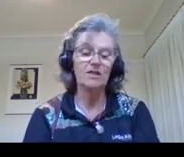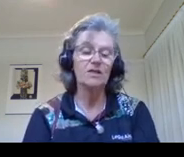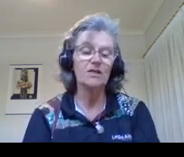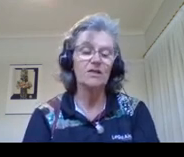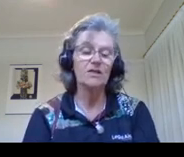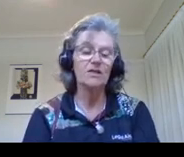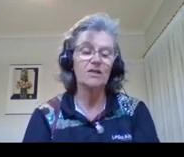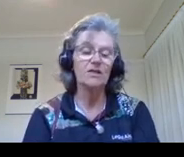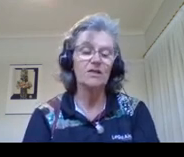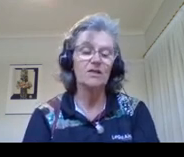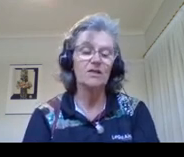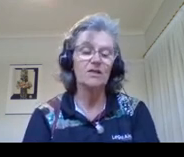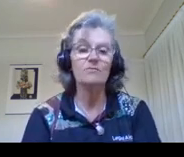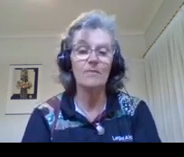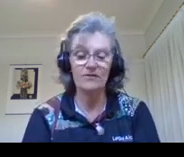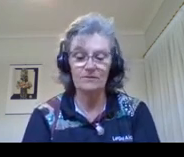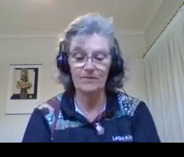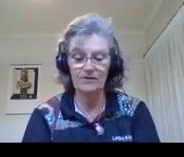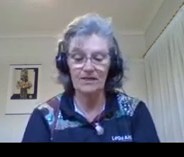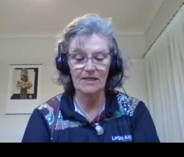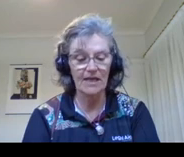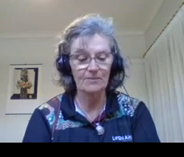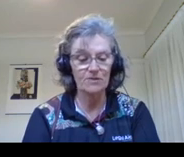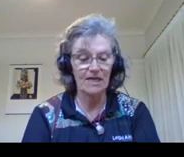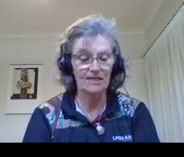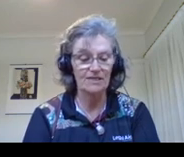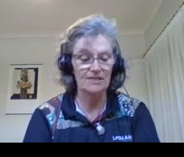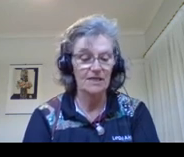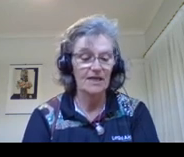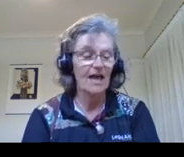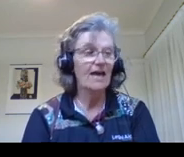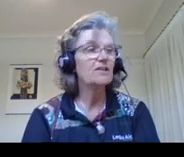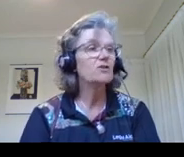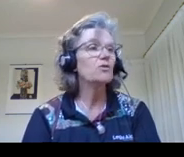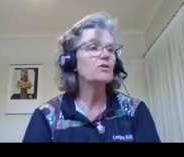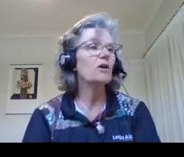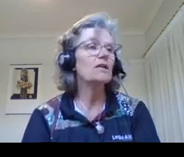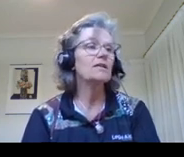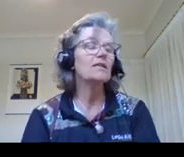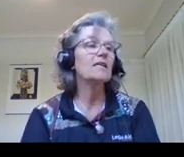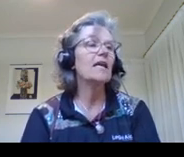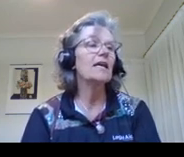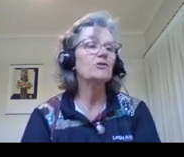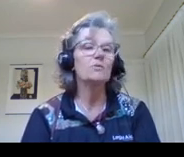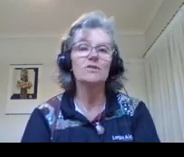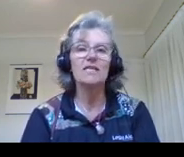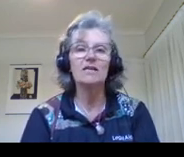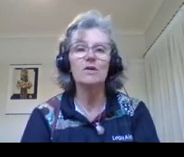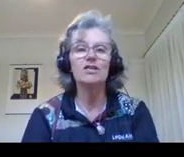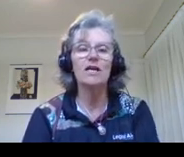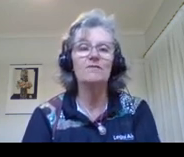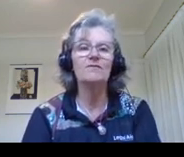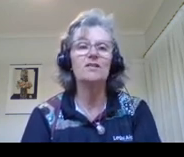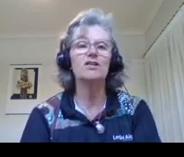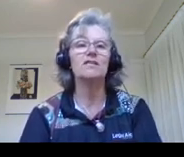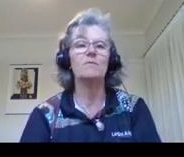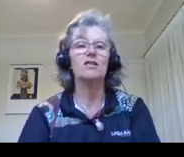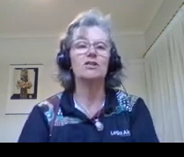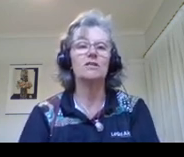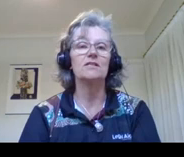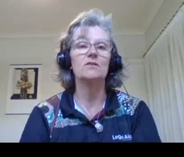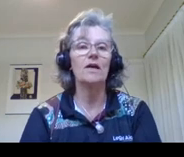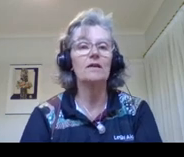you sign and receive monthly updates and there's also the a c which Finn just mentioned as well